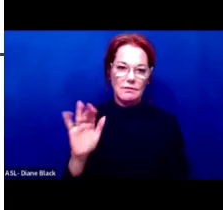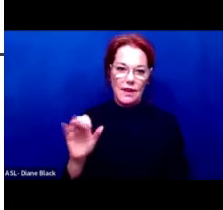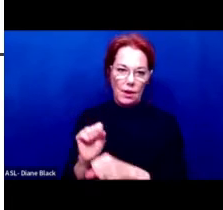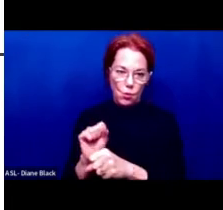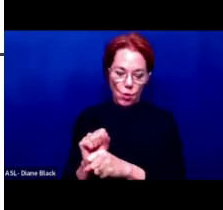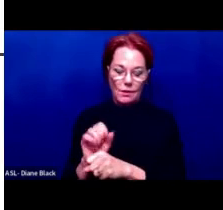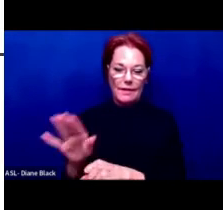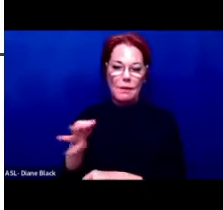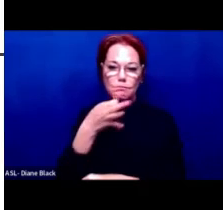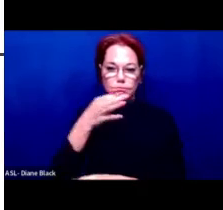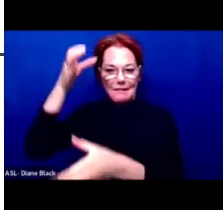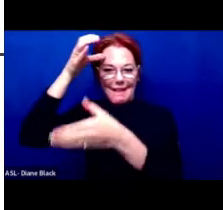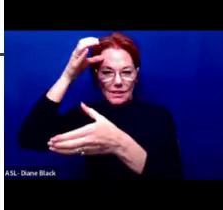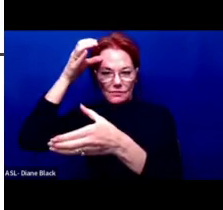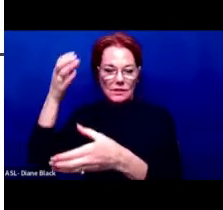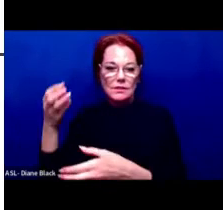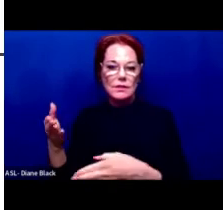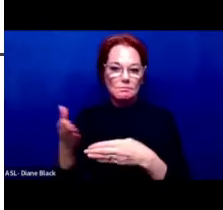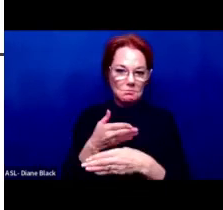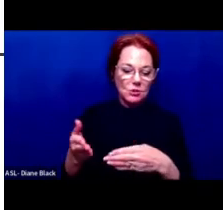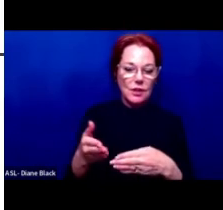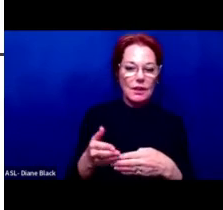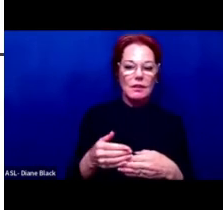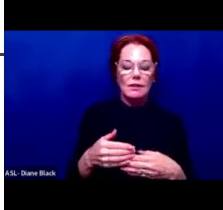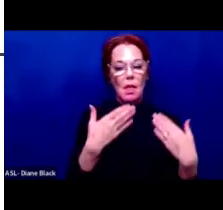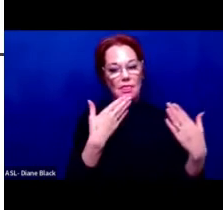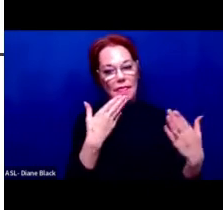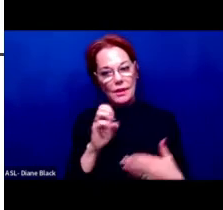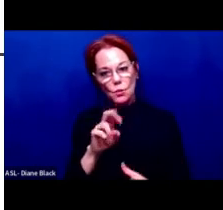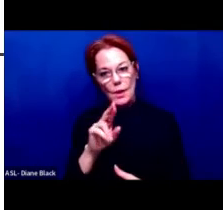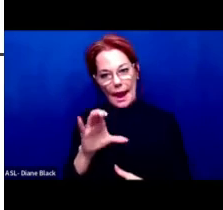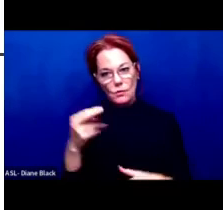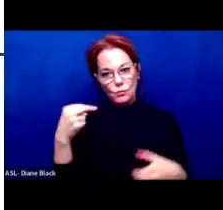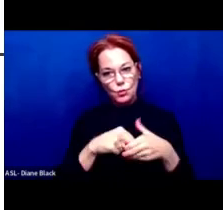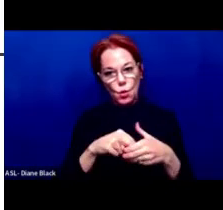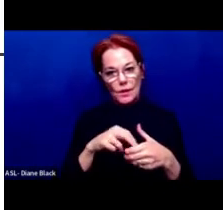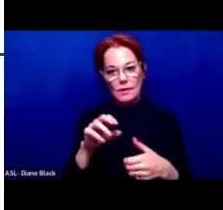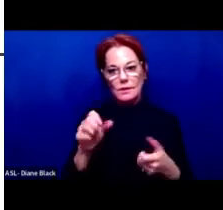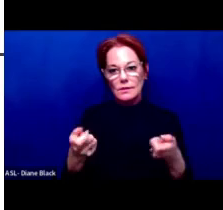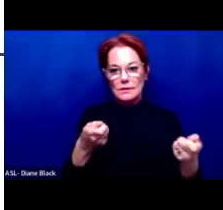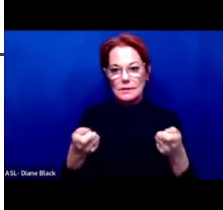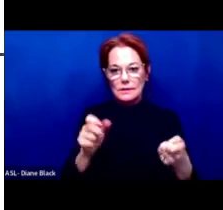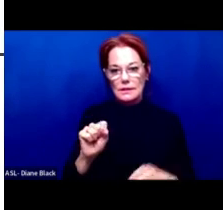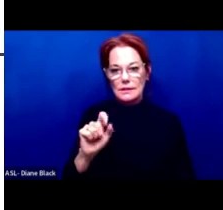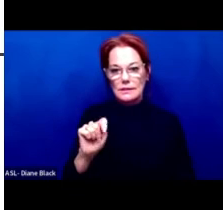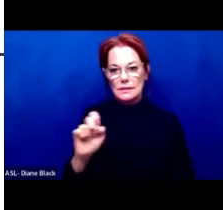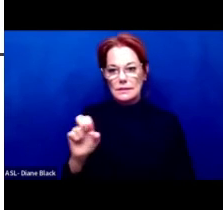bear and extraordinarily grateful to Eric, for joining the steering committee to help shepherd the work further and very much looking forward to